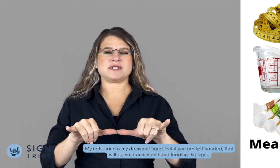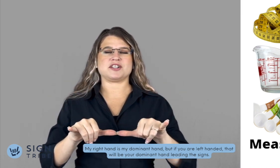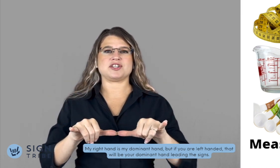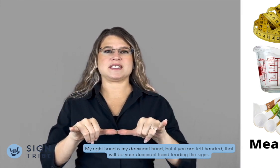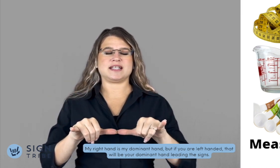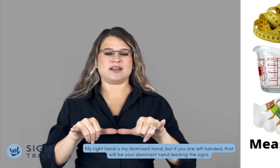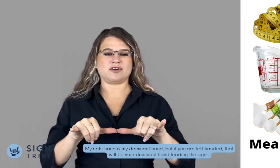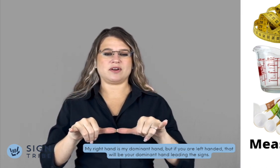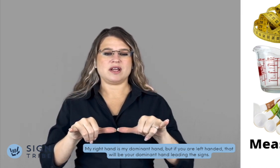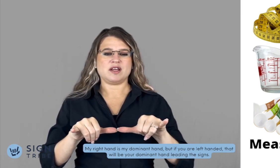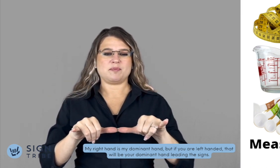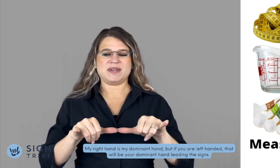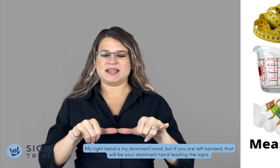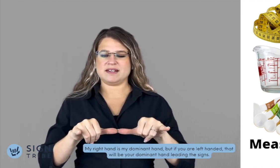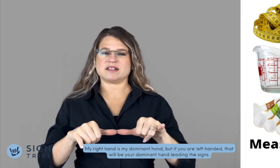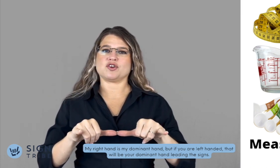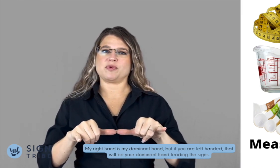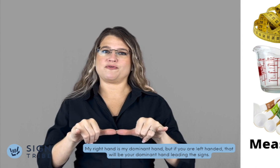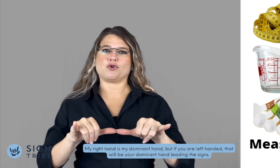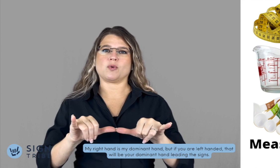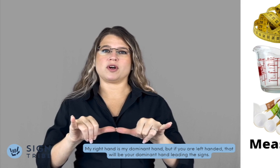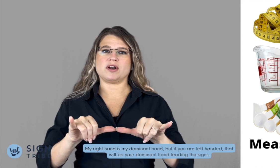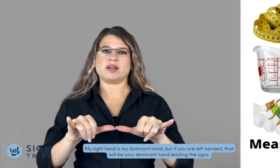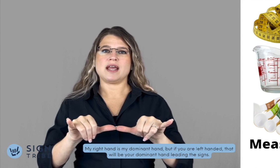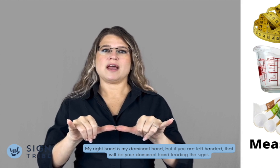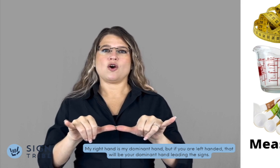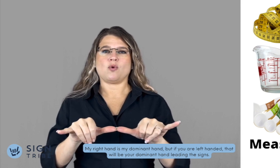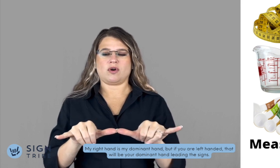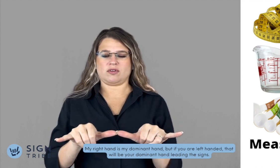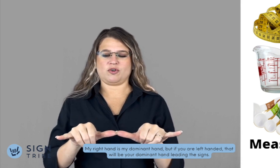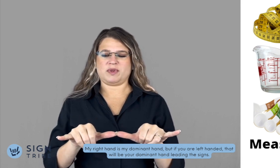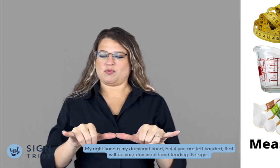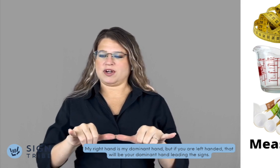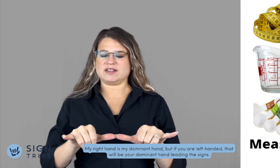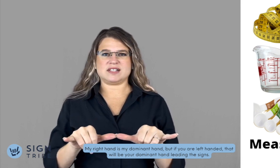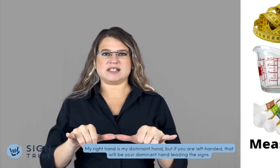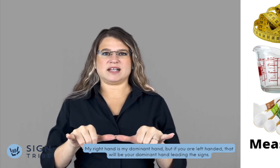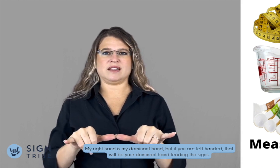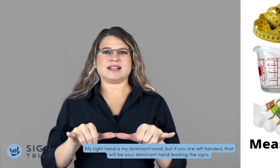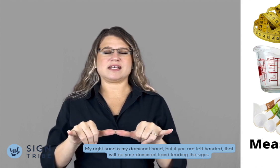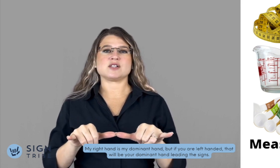touching together, pinkies a little bit forward or a little bit more out to the side like this,